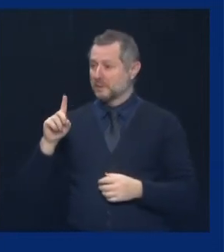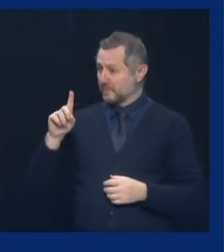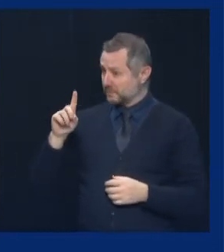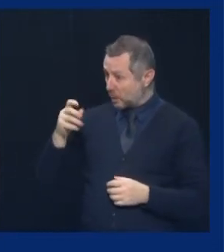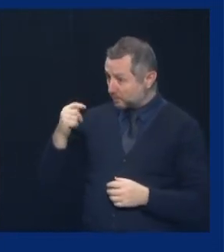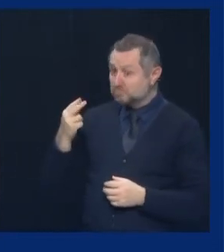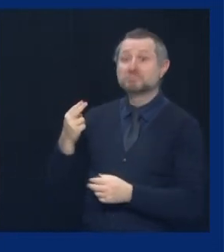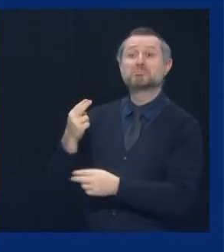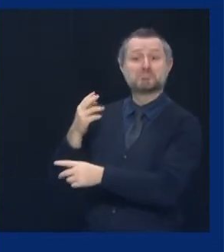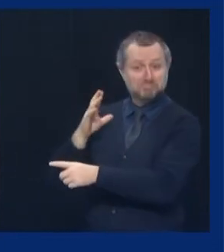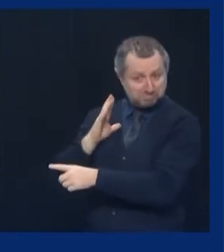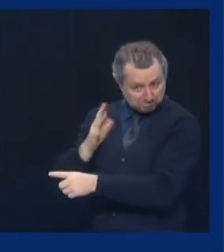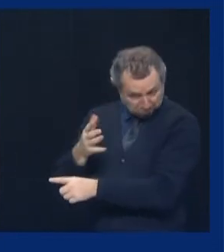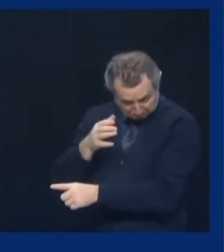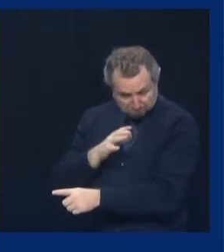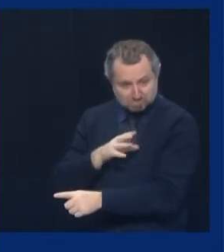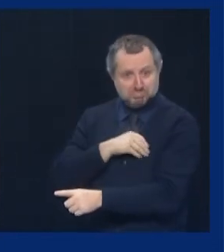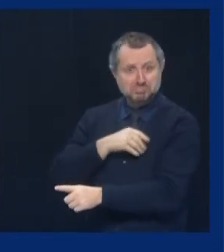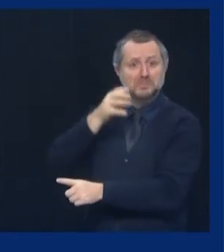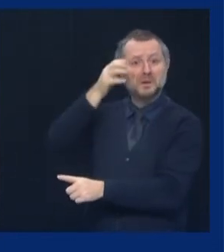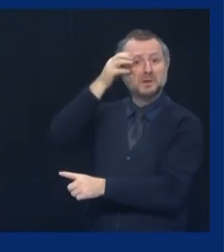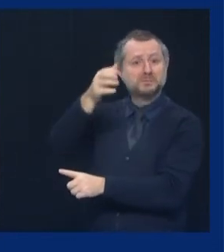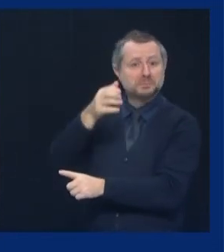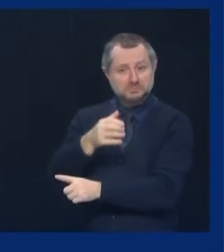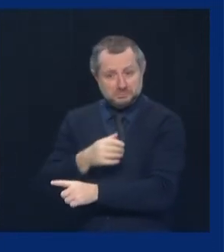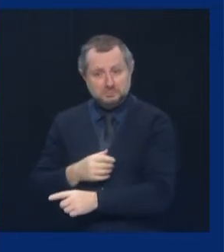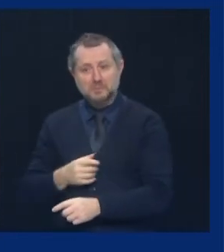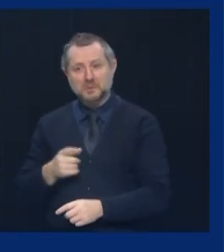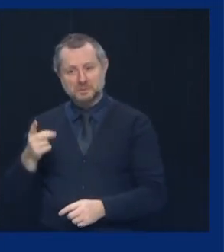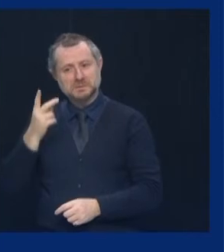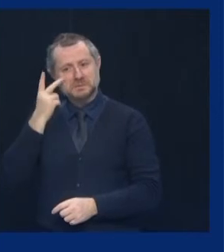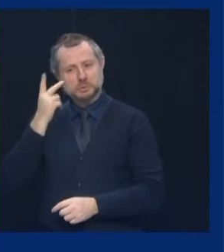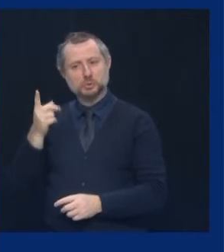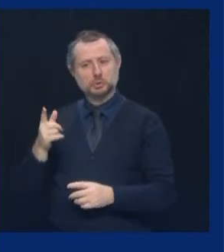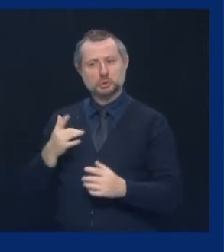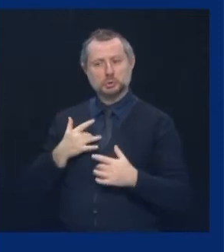WE WOULD LIKE TO DO IT. THE DEPARTMENT OF HEALTH IS